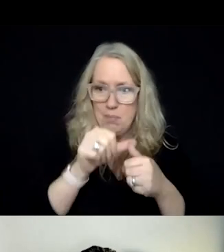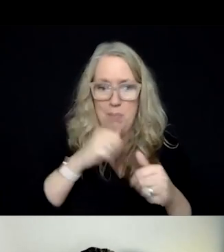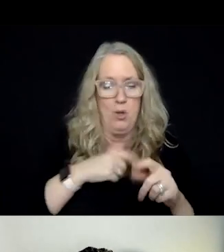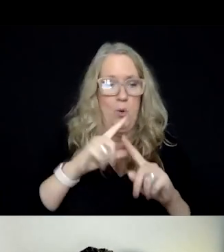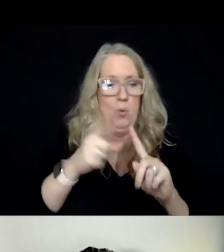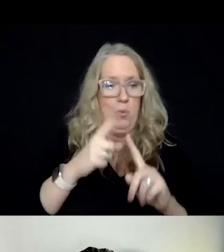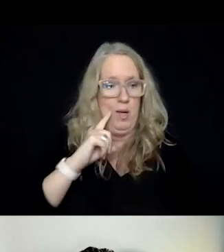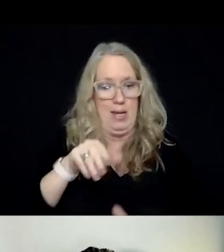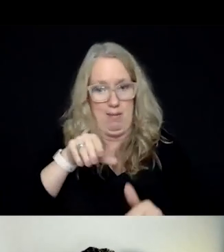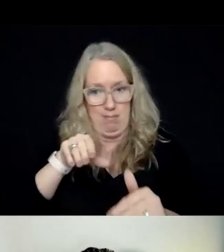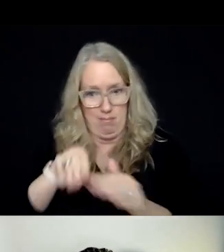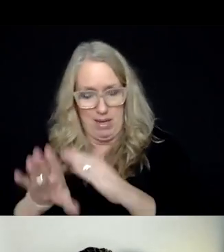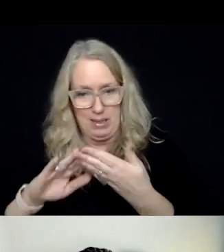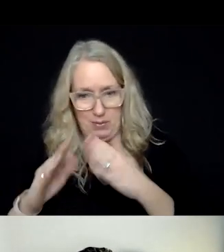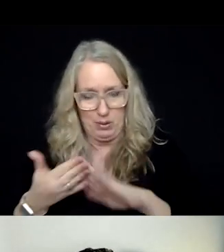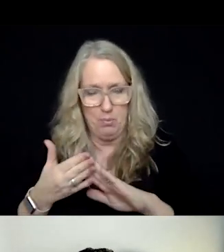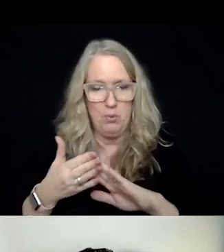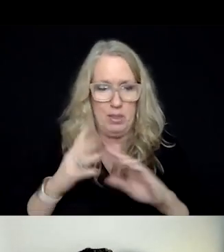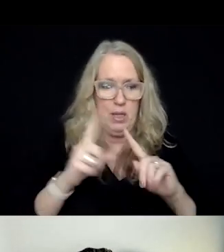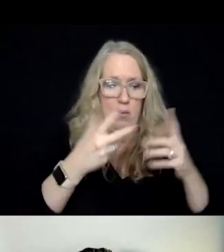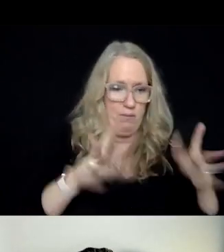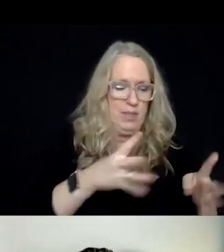INTO THE COMMUNITY FOLLOWING A PRISON SENTENCE IN THE INDIANA